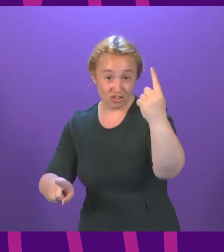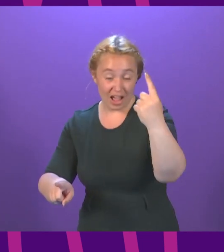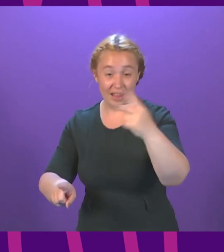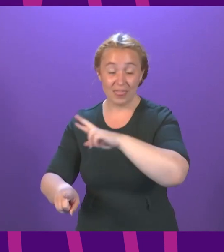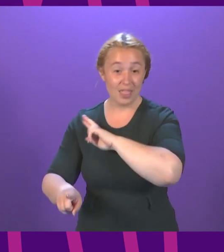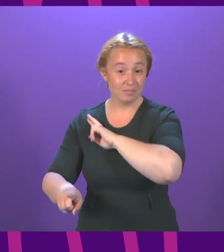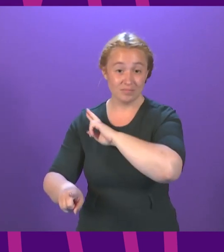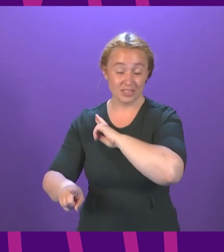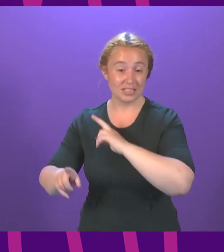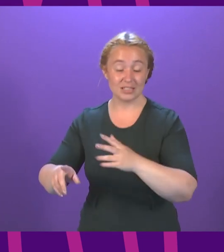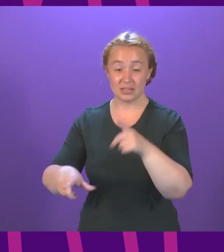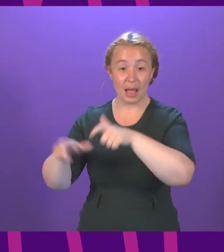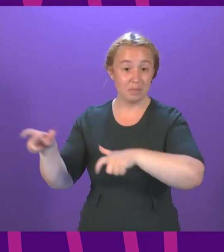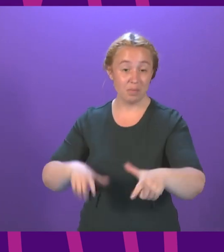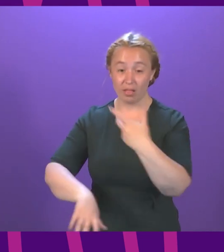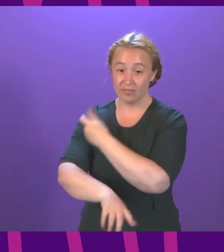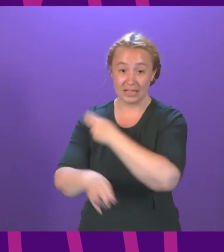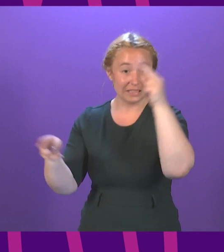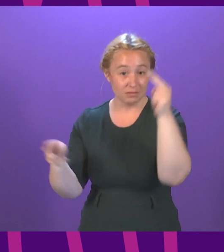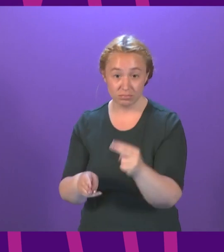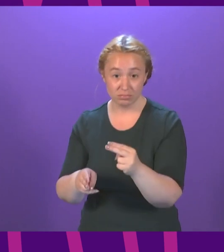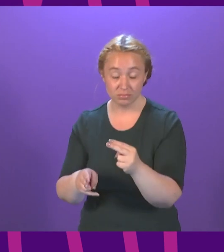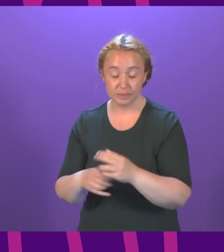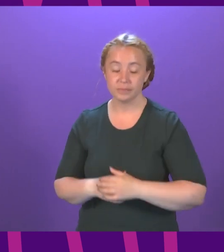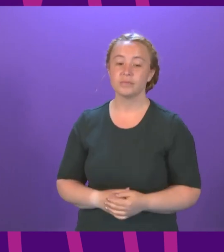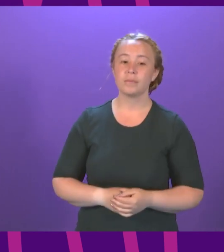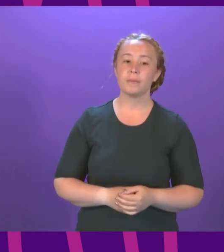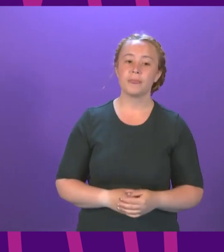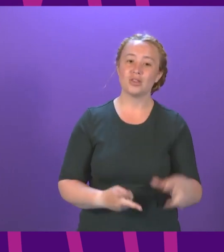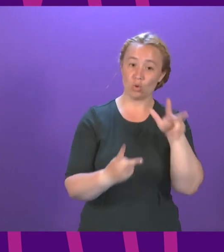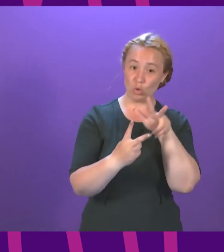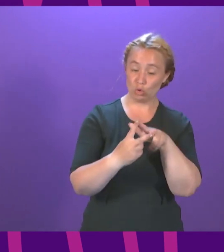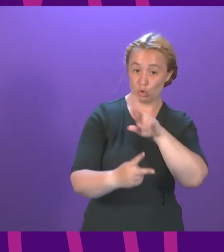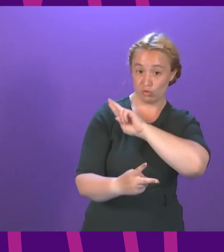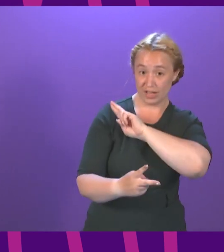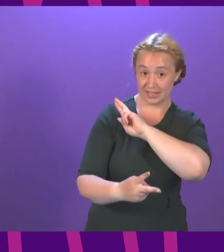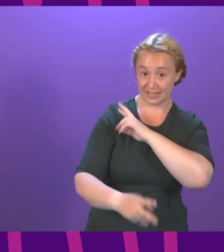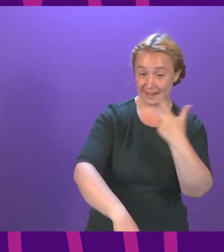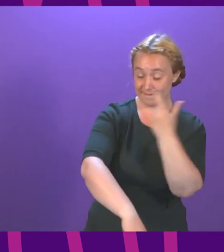the vaccination programme. There are two constraining factors on the pace of roll-out: